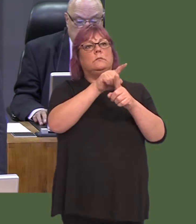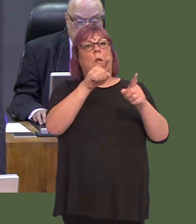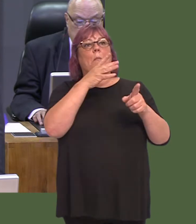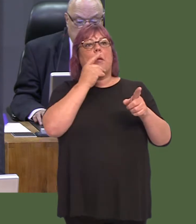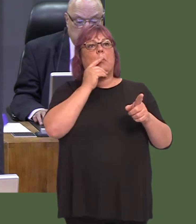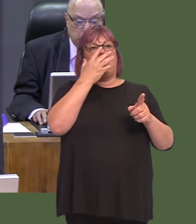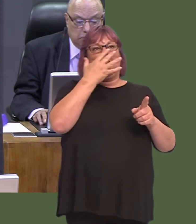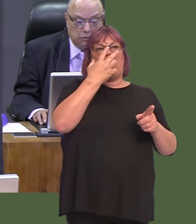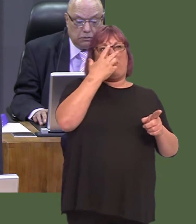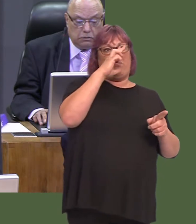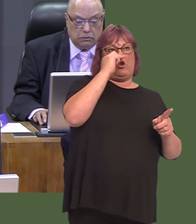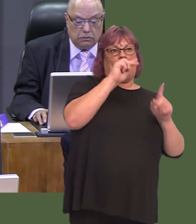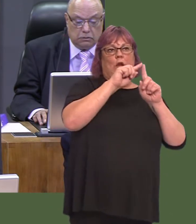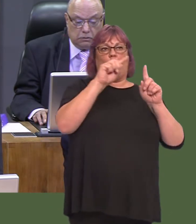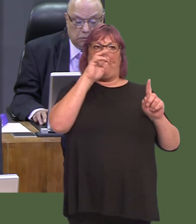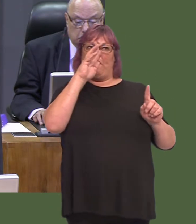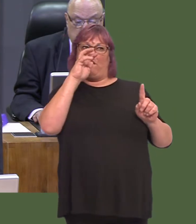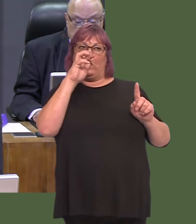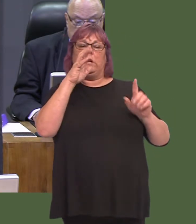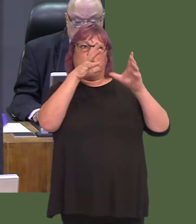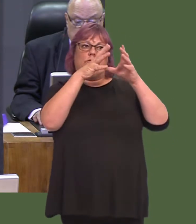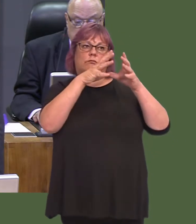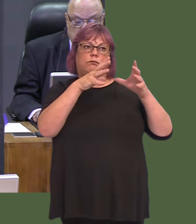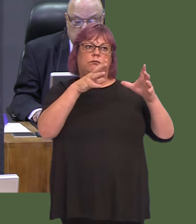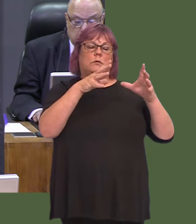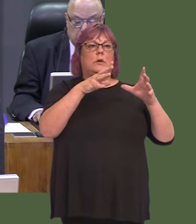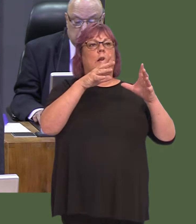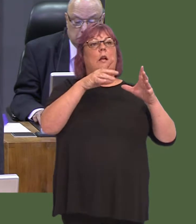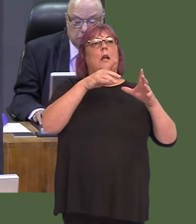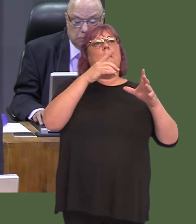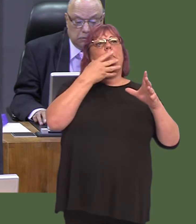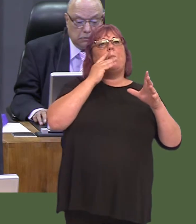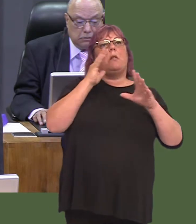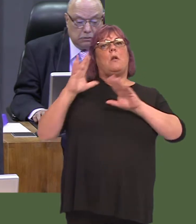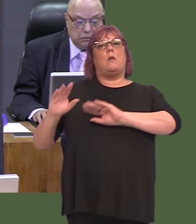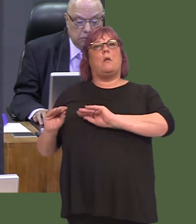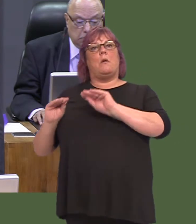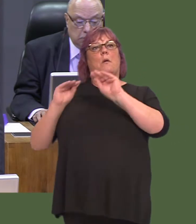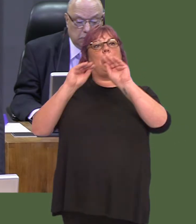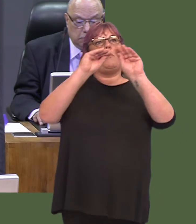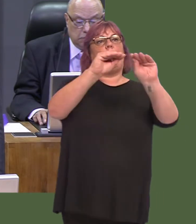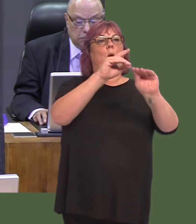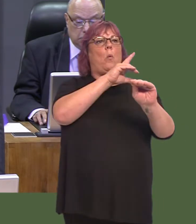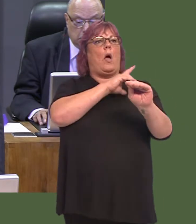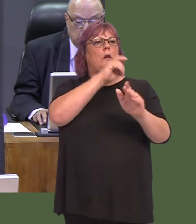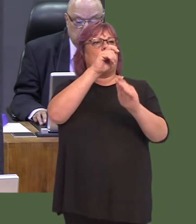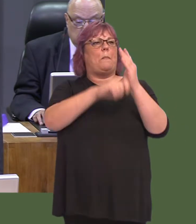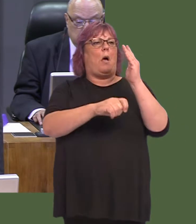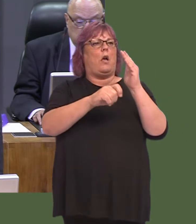of people who are between 30 and 40, as some people are relocating to those areas to purchased family-sized housing.